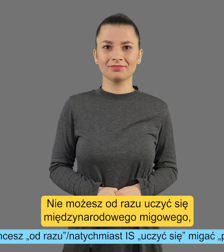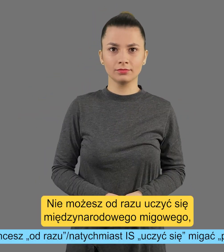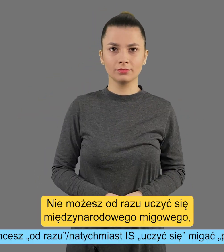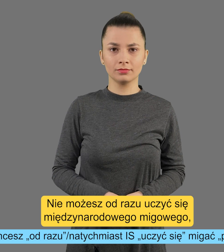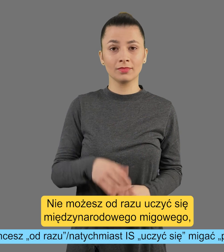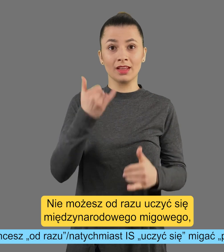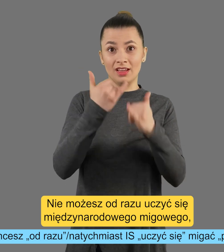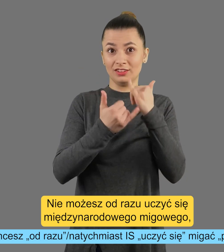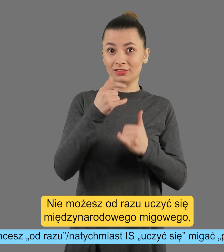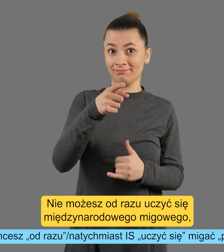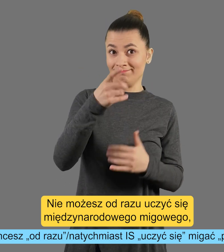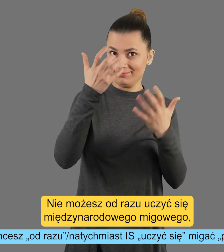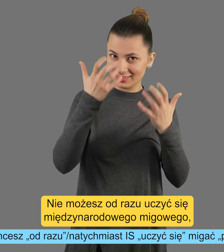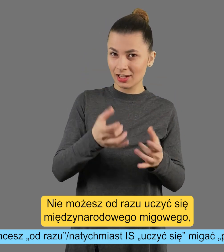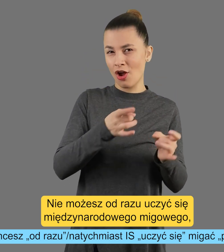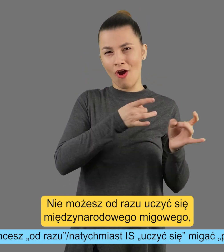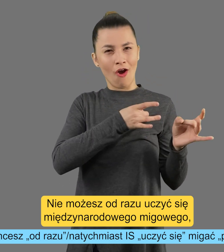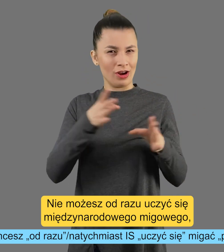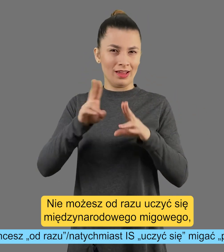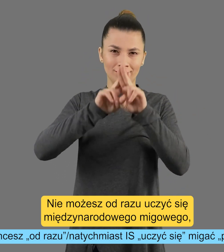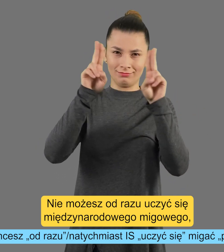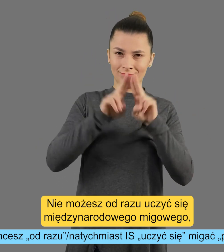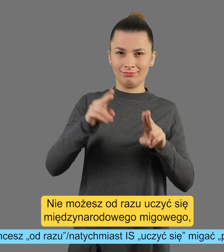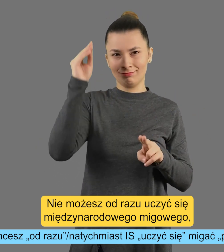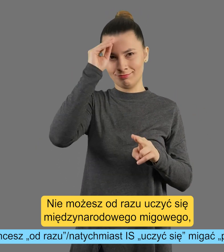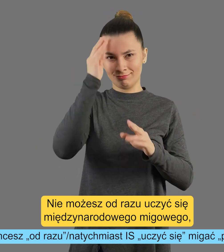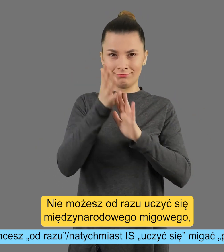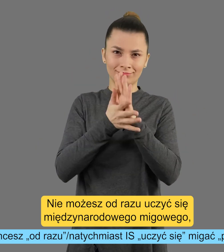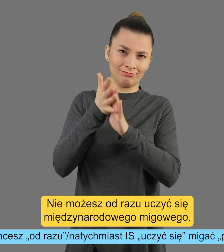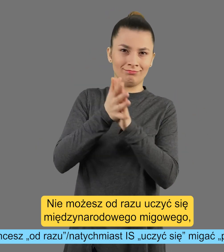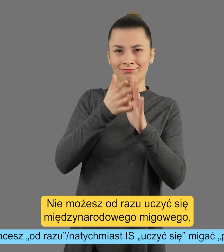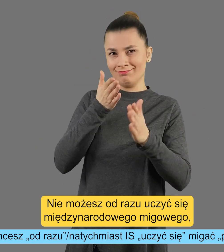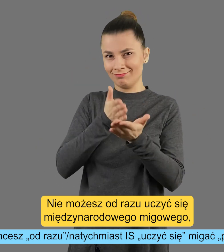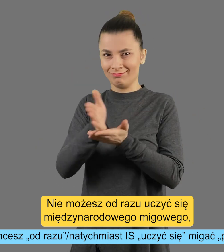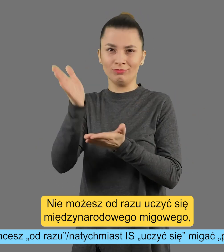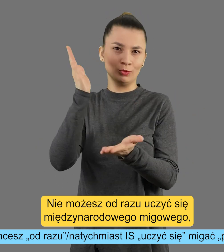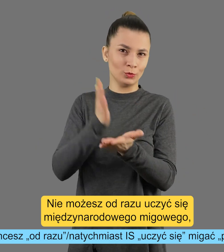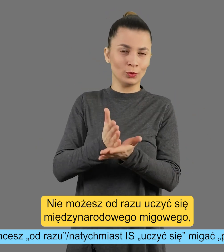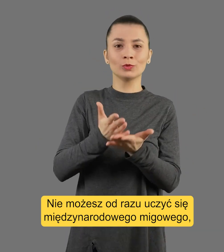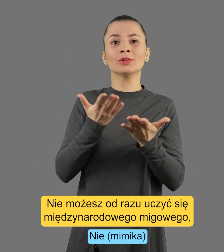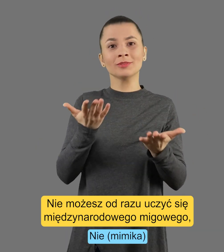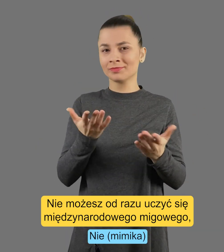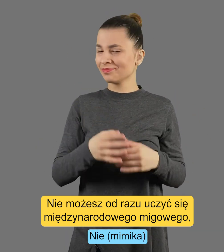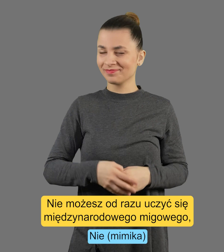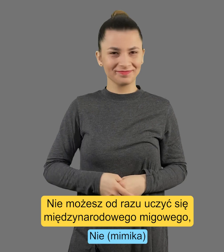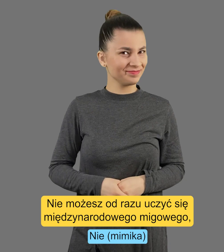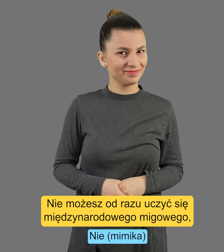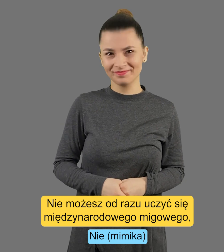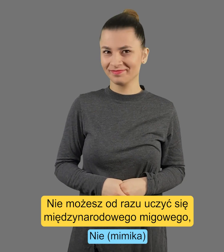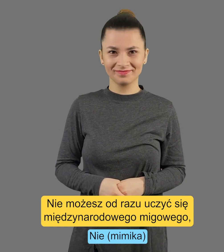You can't learn international sign right away,